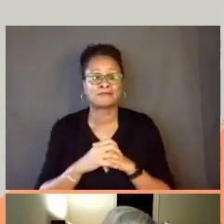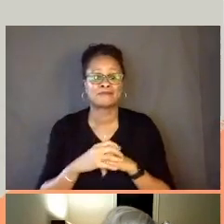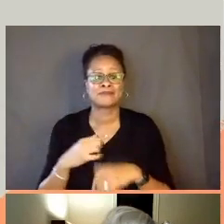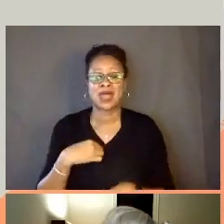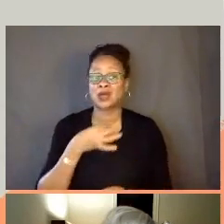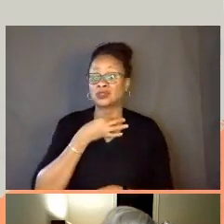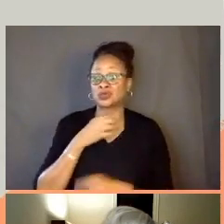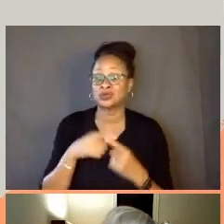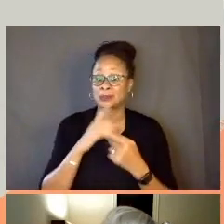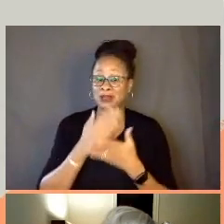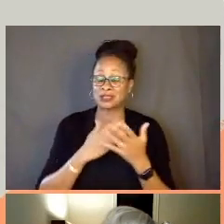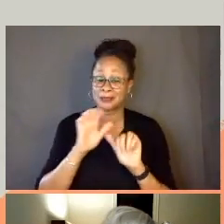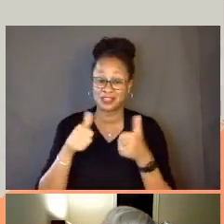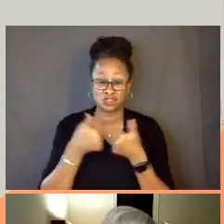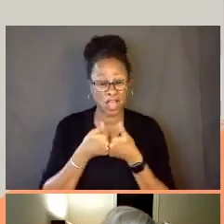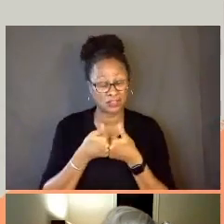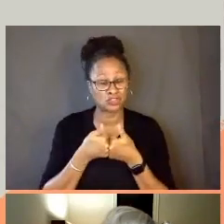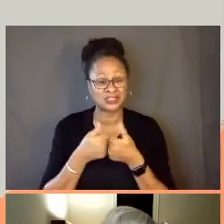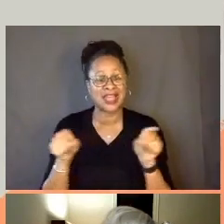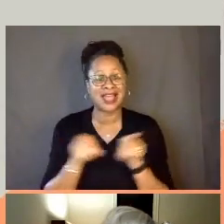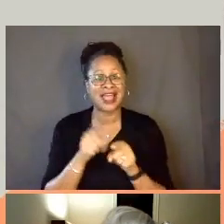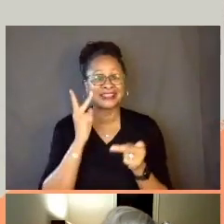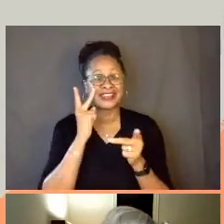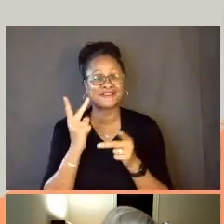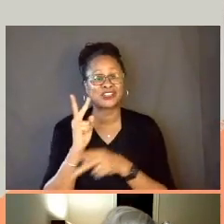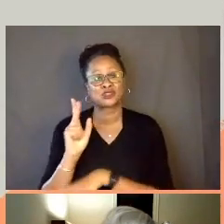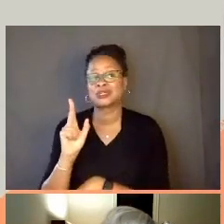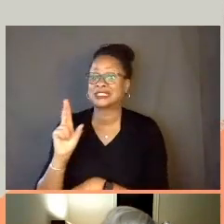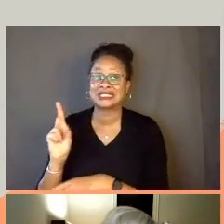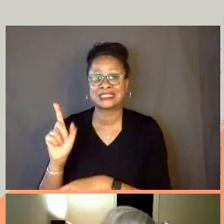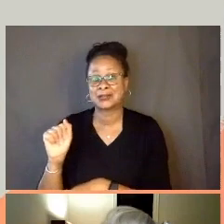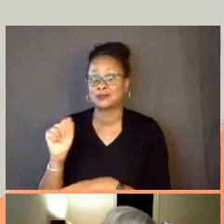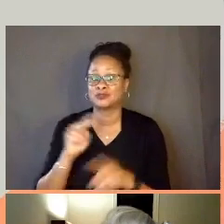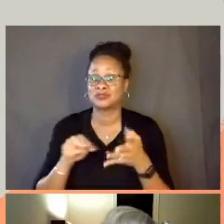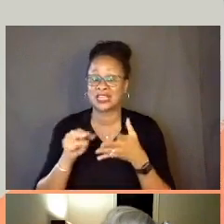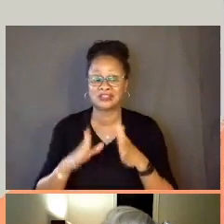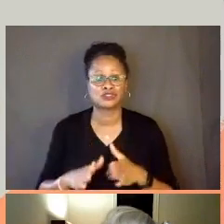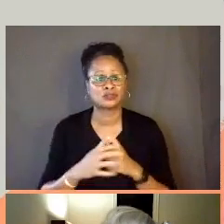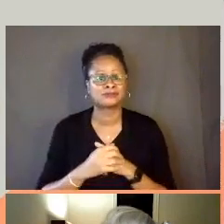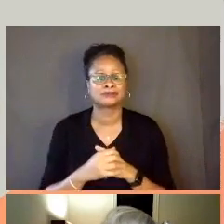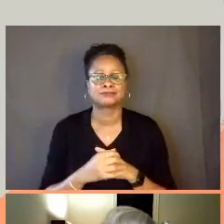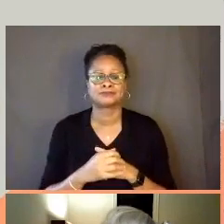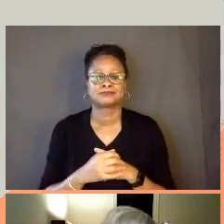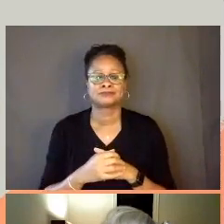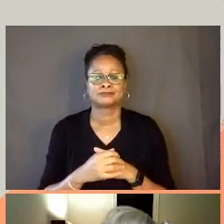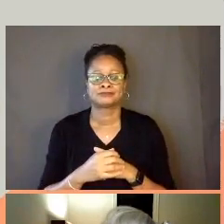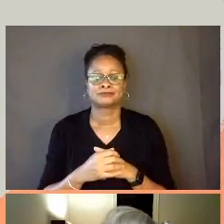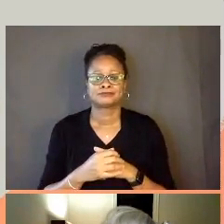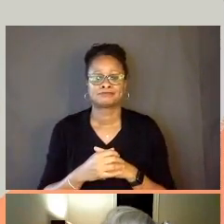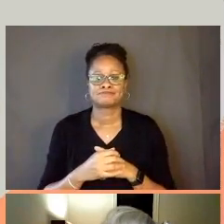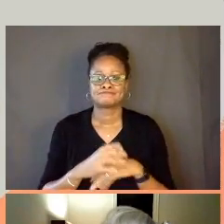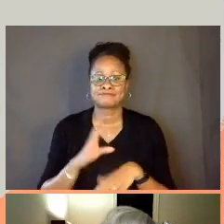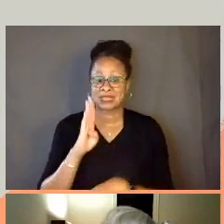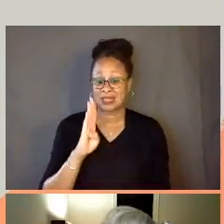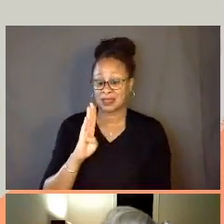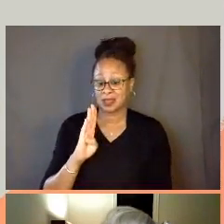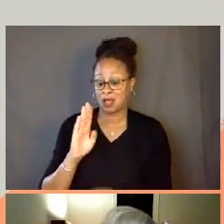of the challenges as a visually impaired dancer. Being, like, on the same counts